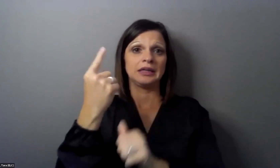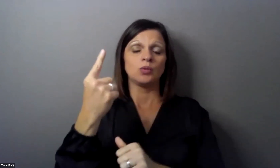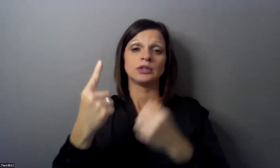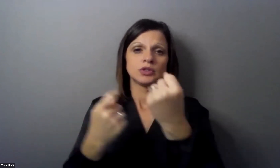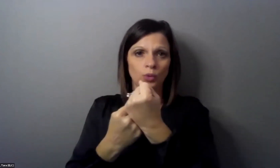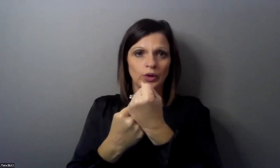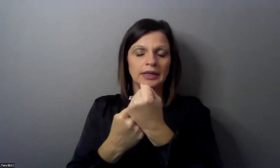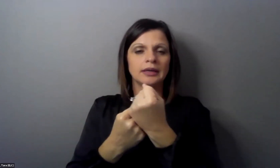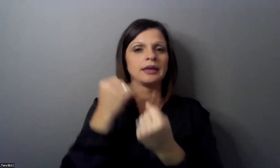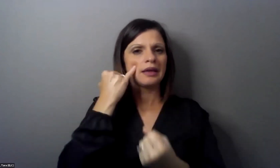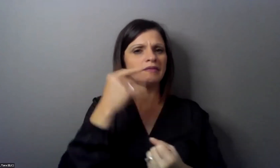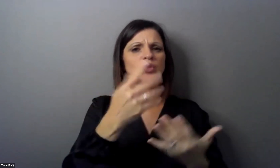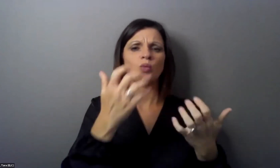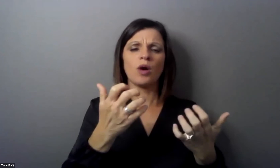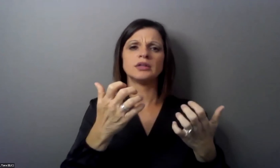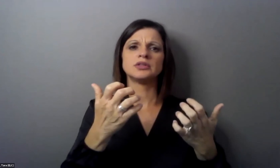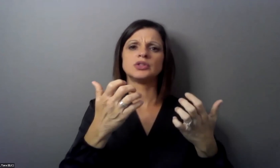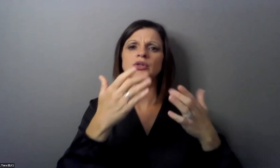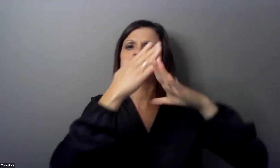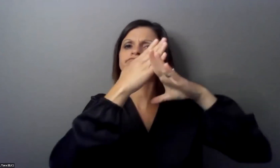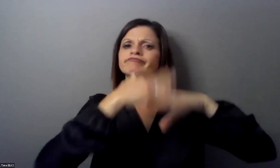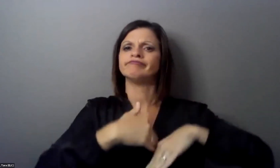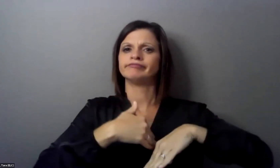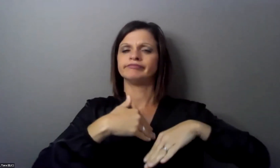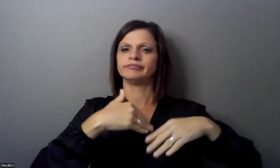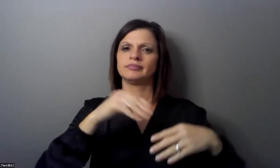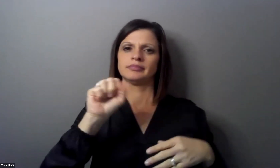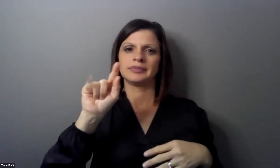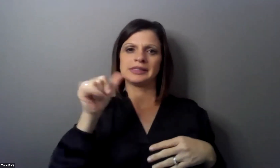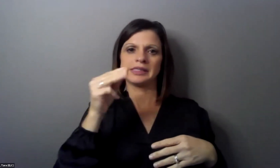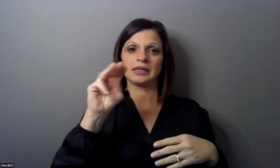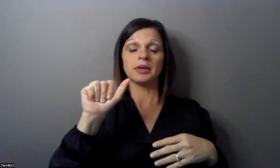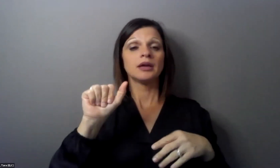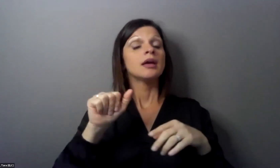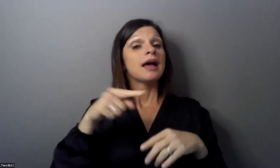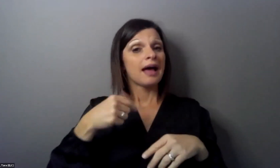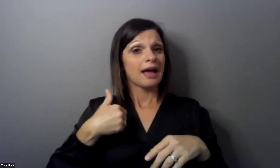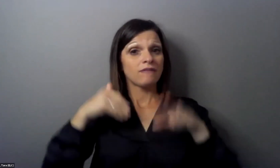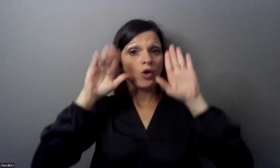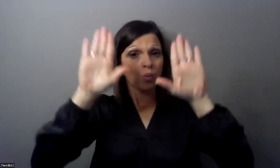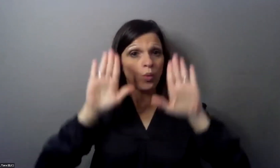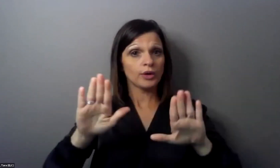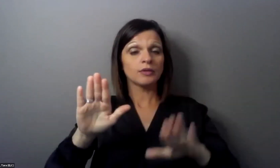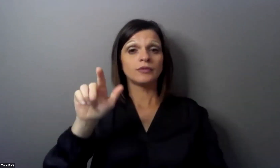There is a wonderful Ted talk I think everyone in this field